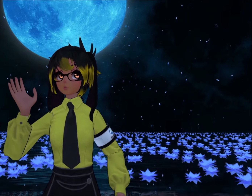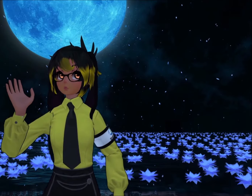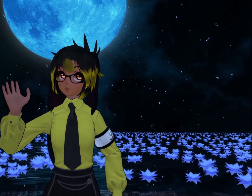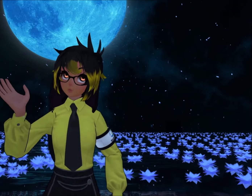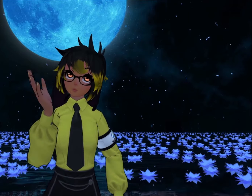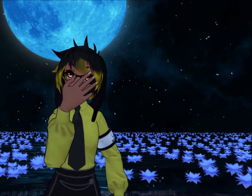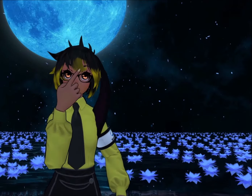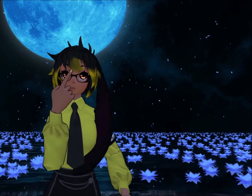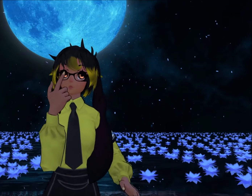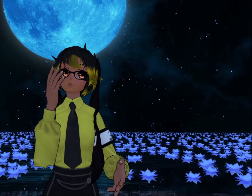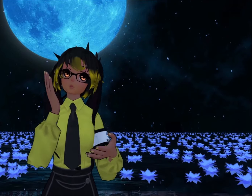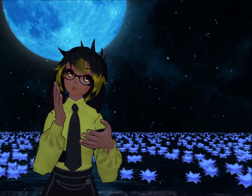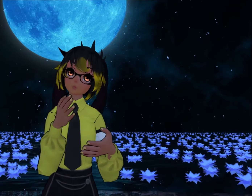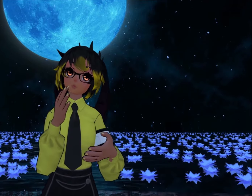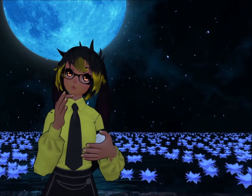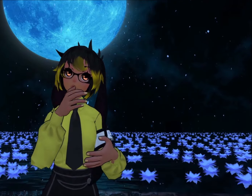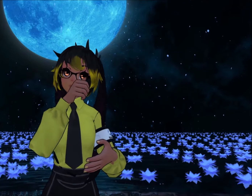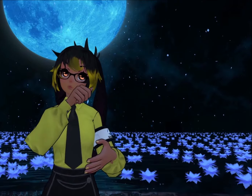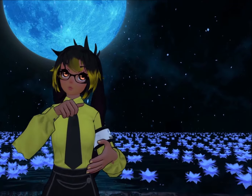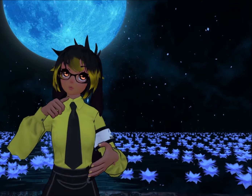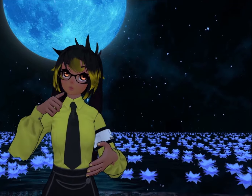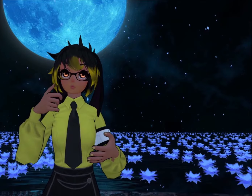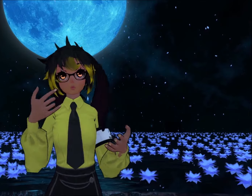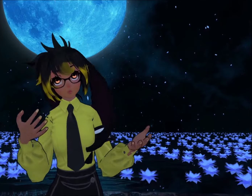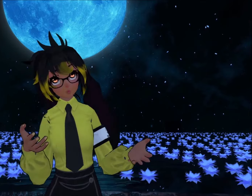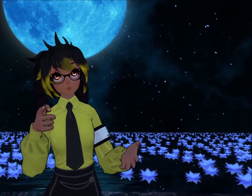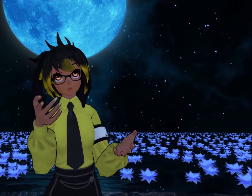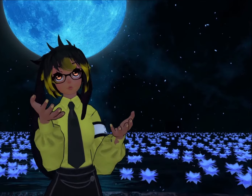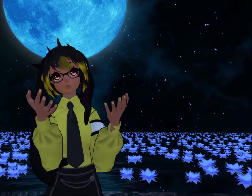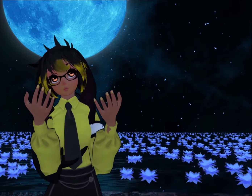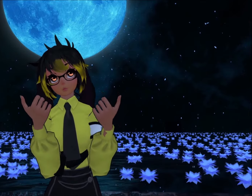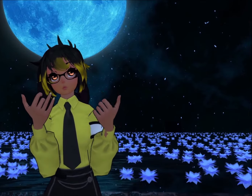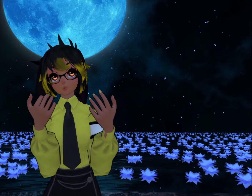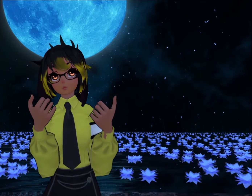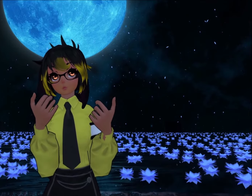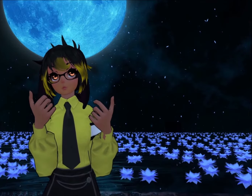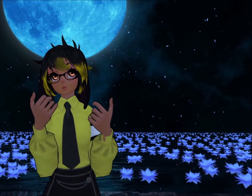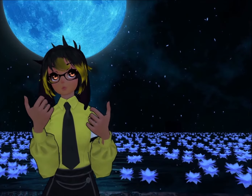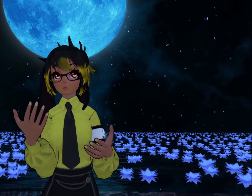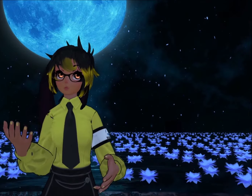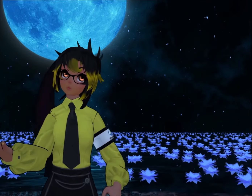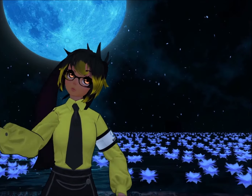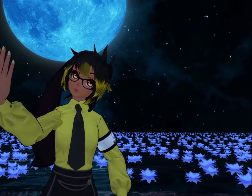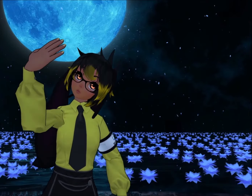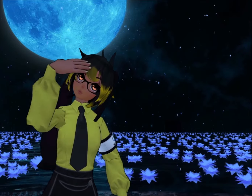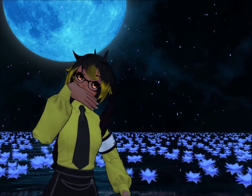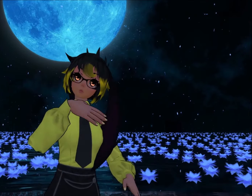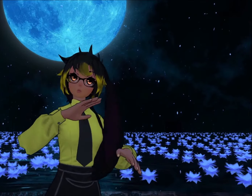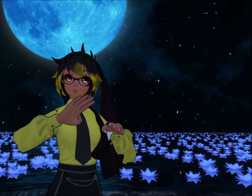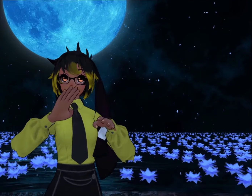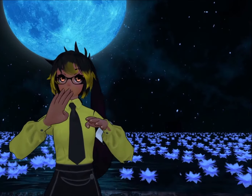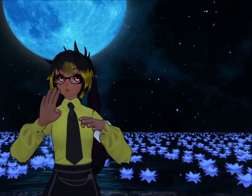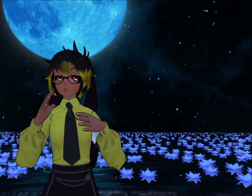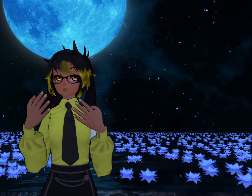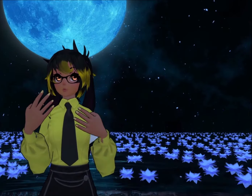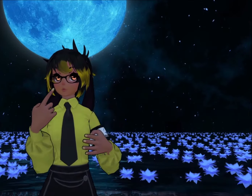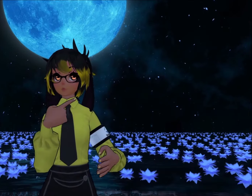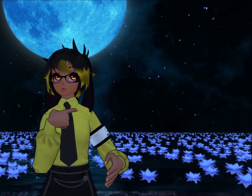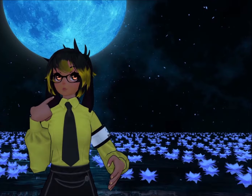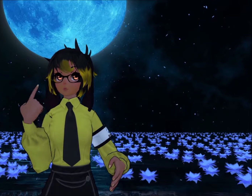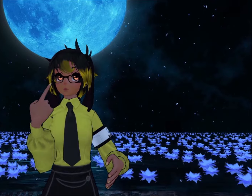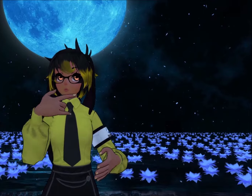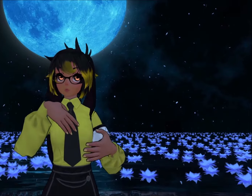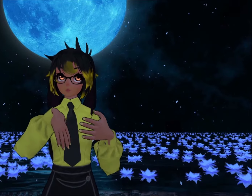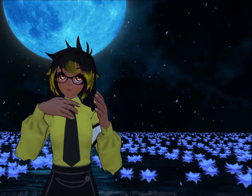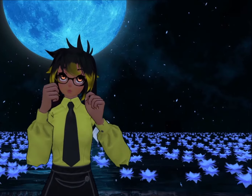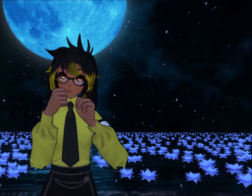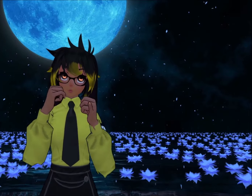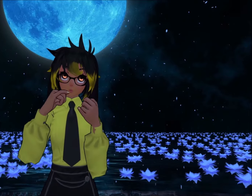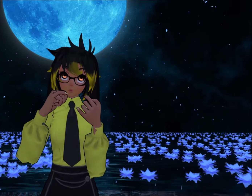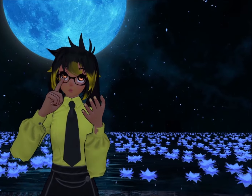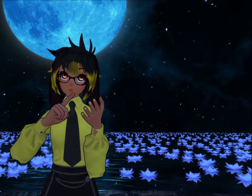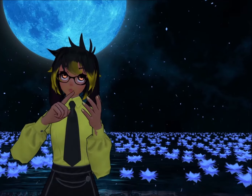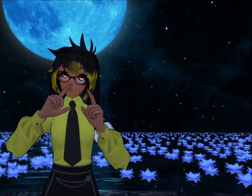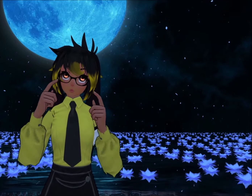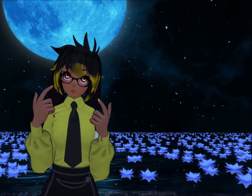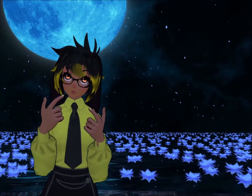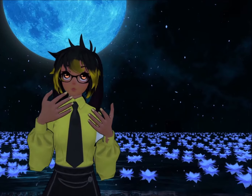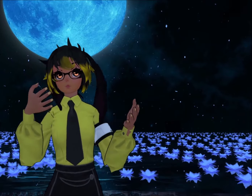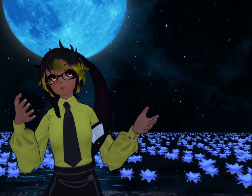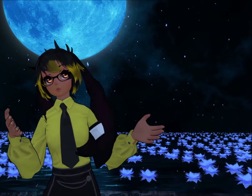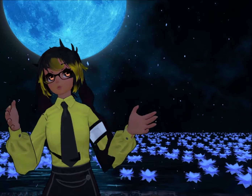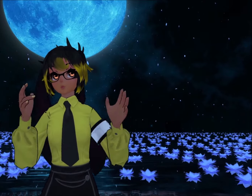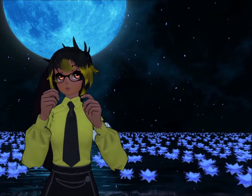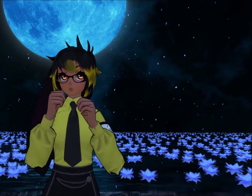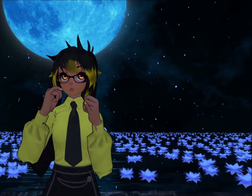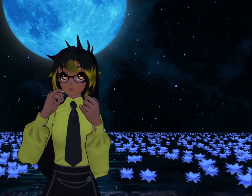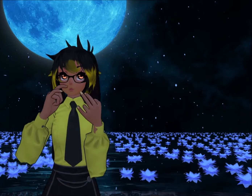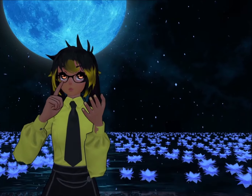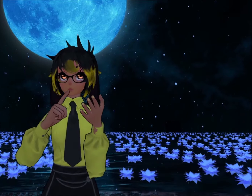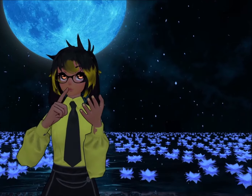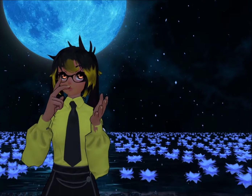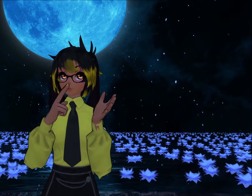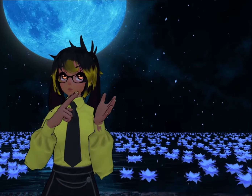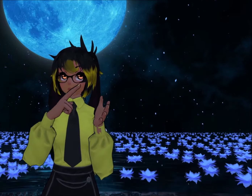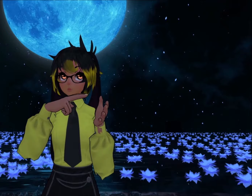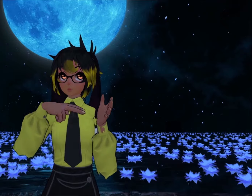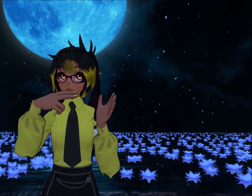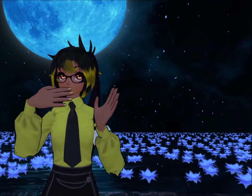Everyone here is really nice. You’re welcome to come and practise with us in the BSL class or BSL NVZ!